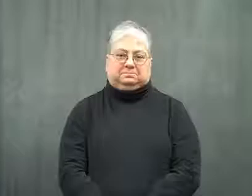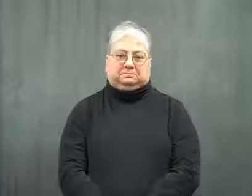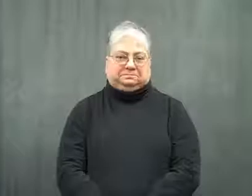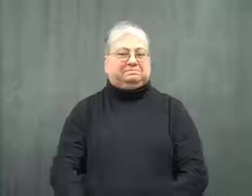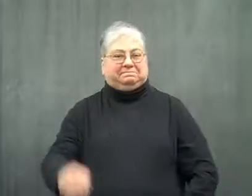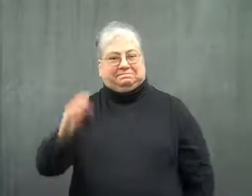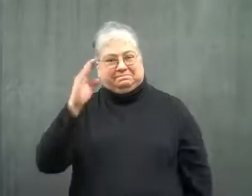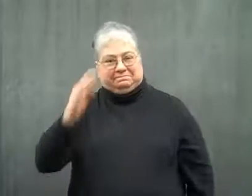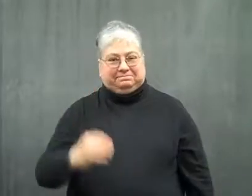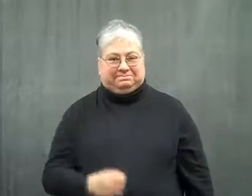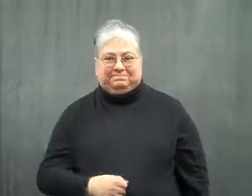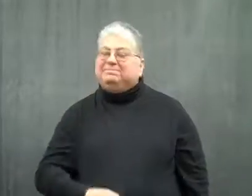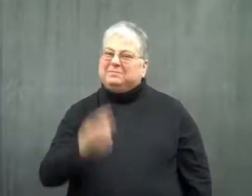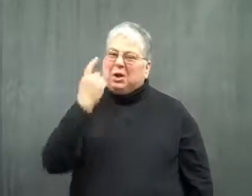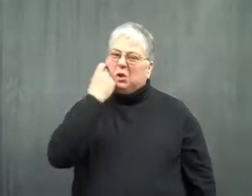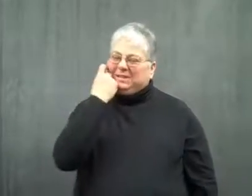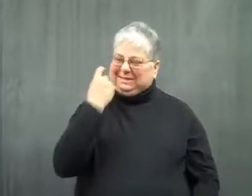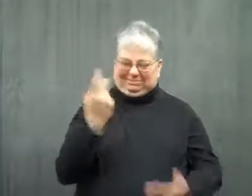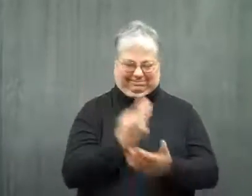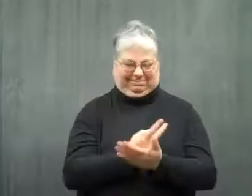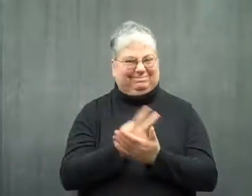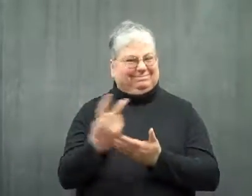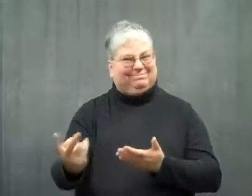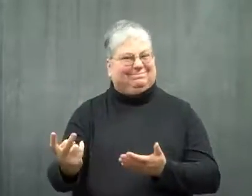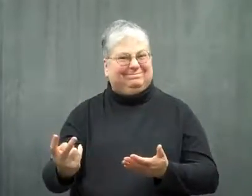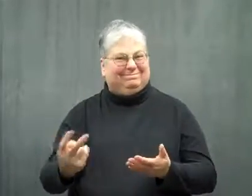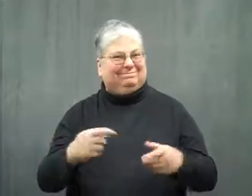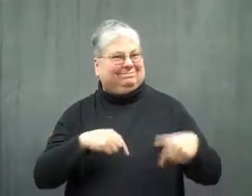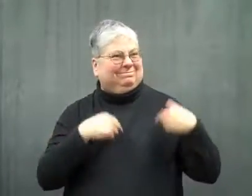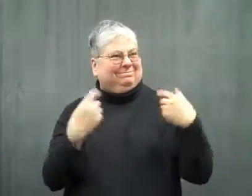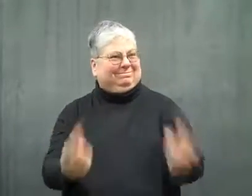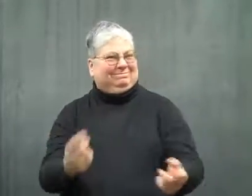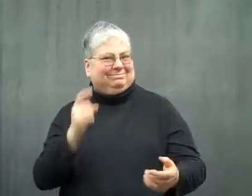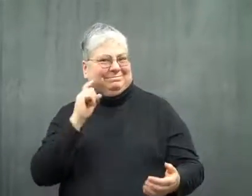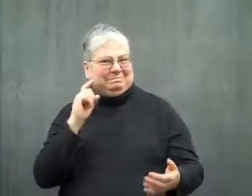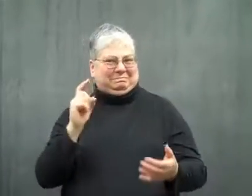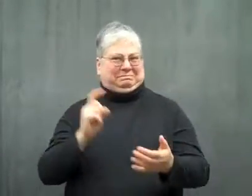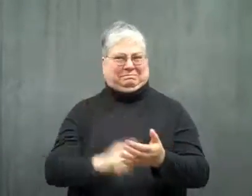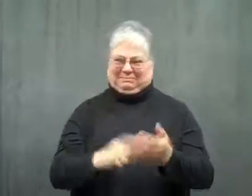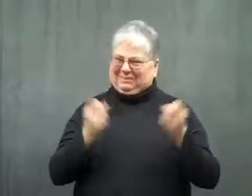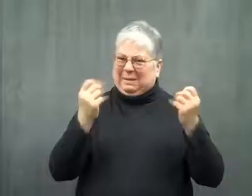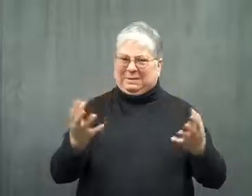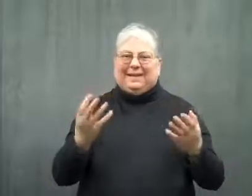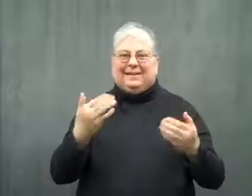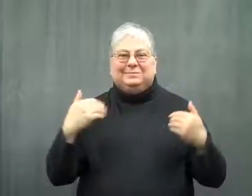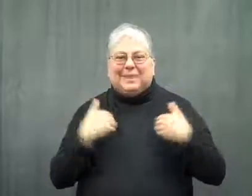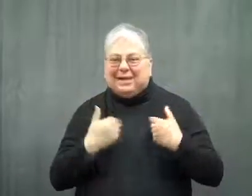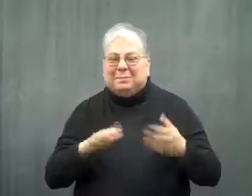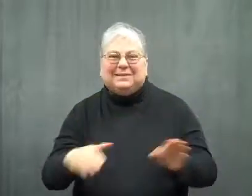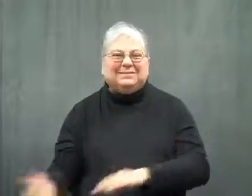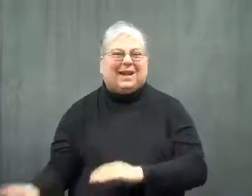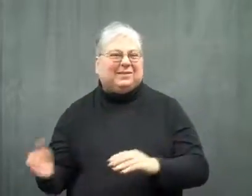Hi. In the last two weeks, we've seen a lot of animals dying.